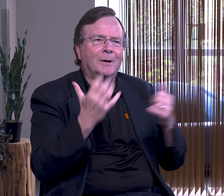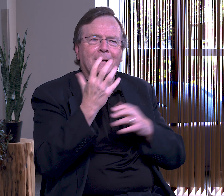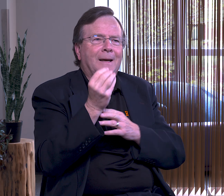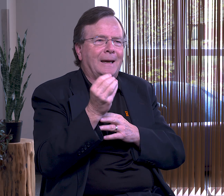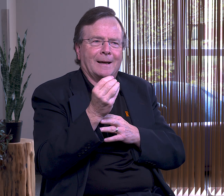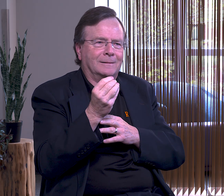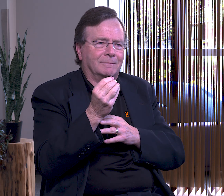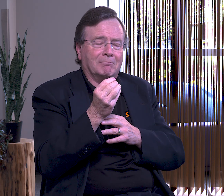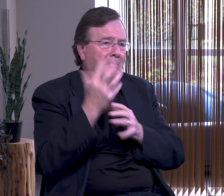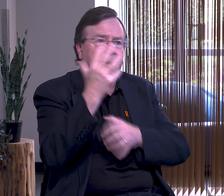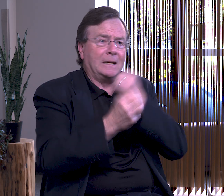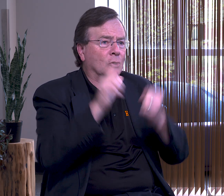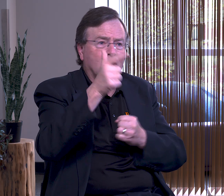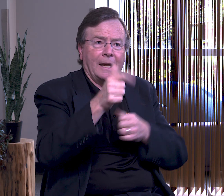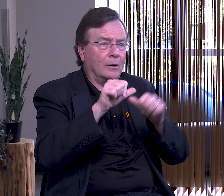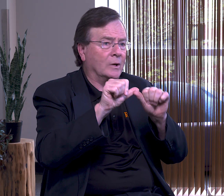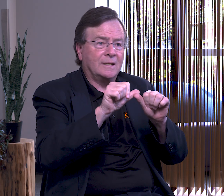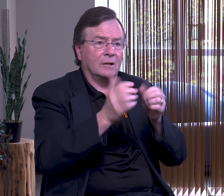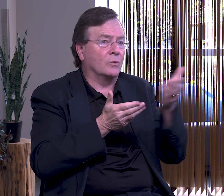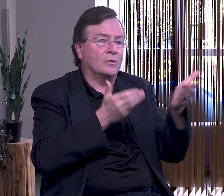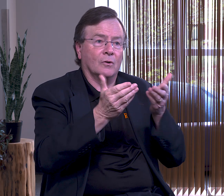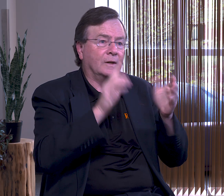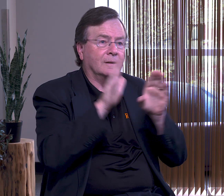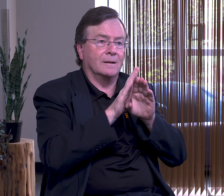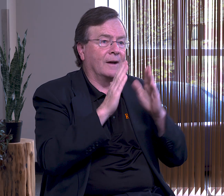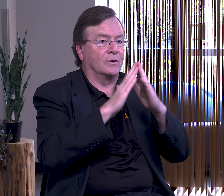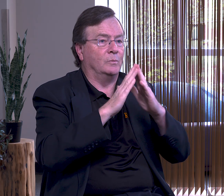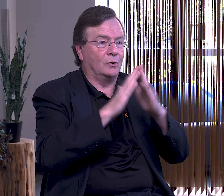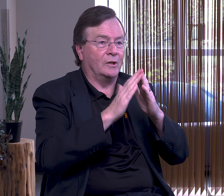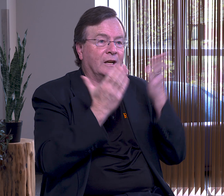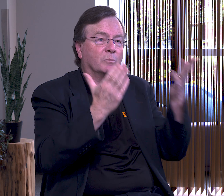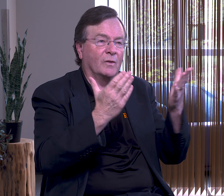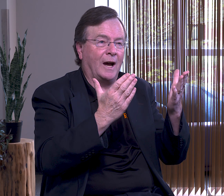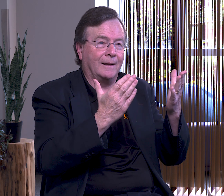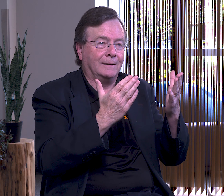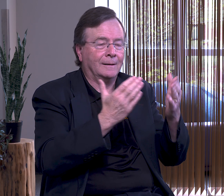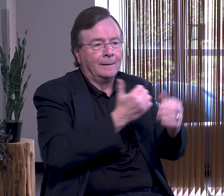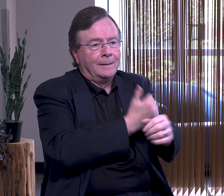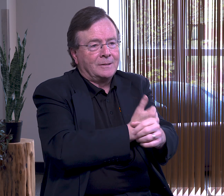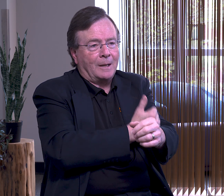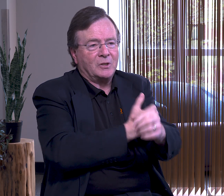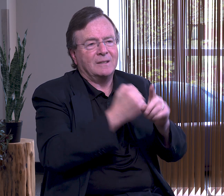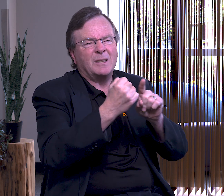and many years later, it's still serving the Deaf community and providing substance